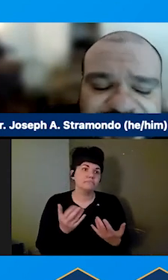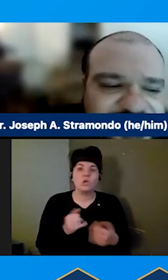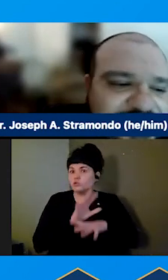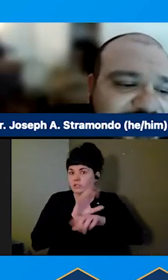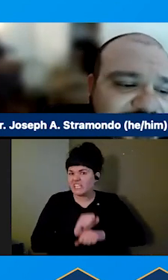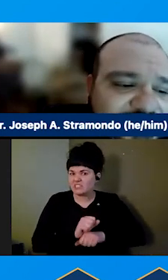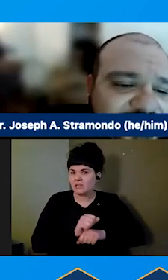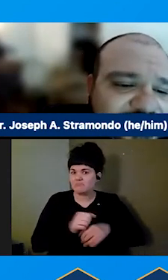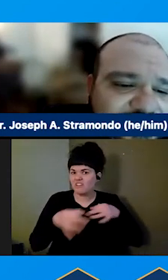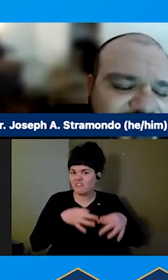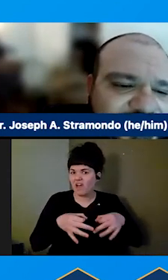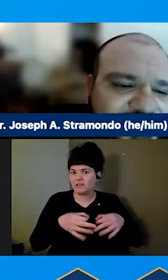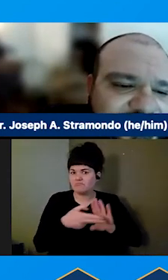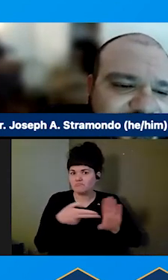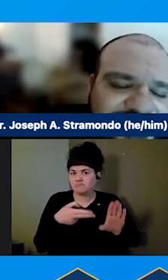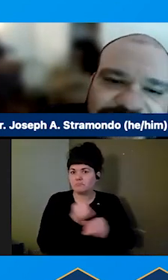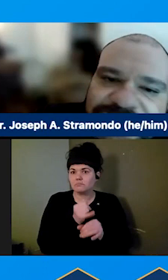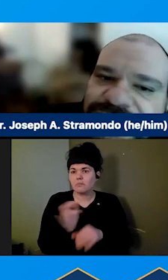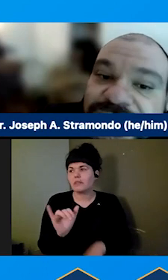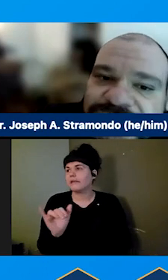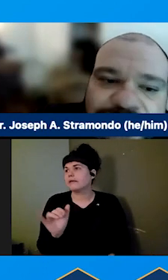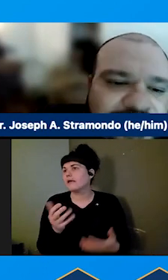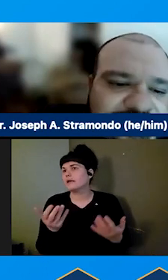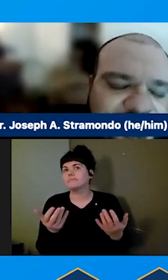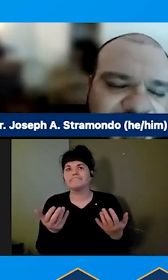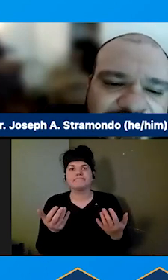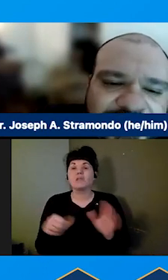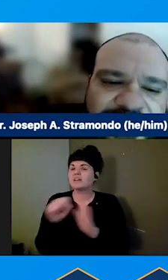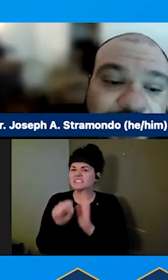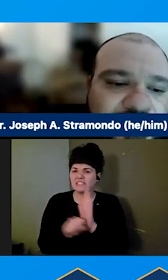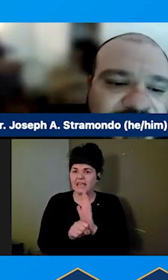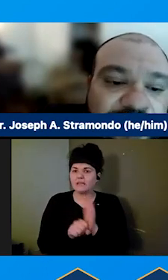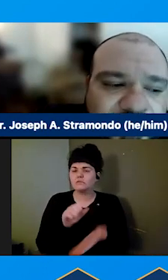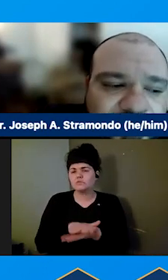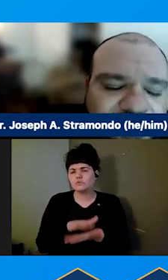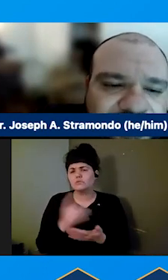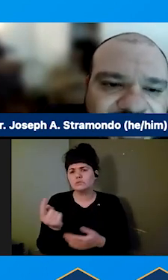an institution that's traditionally defined like a state school or something, or in